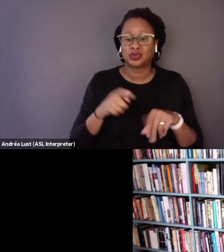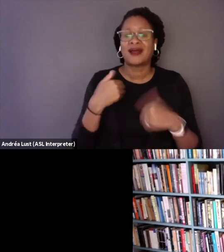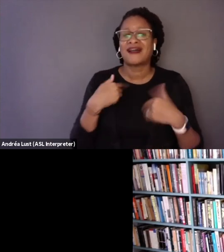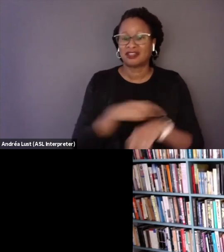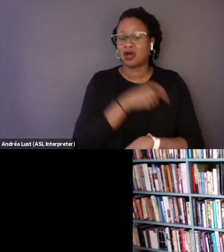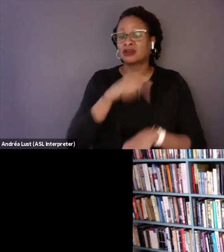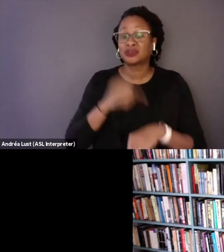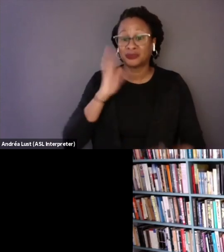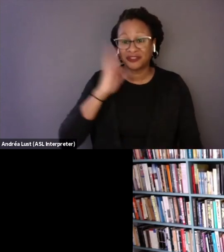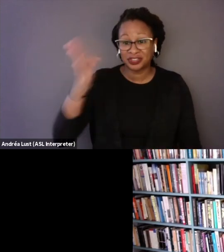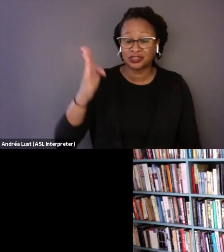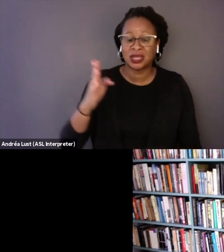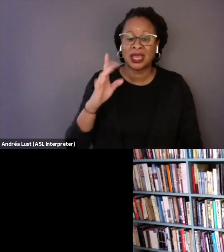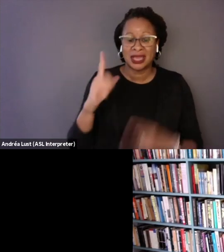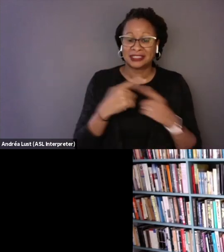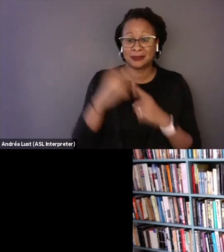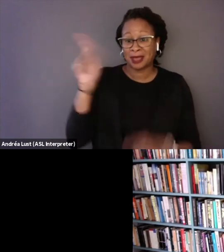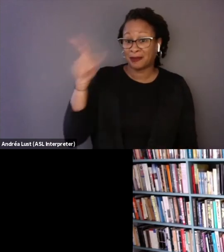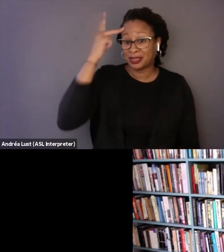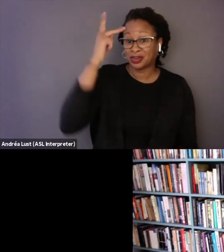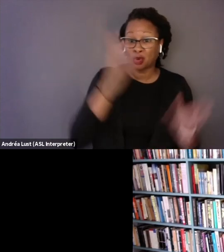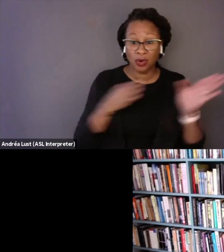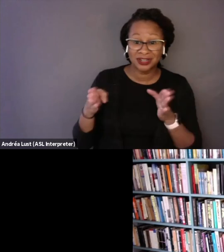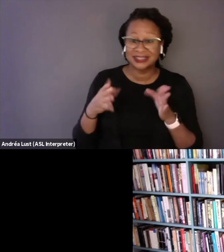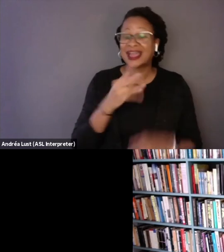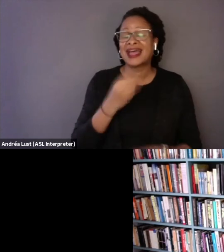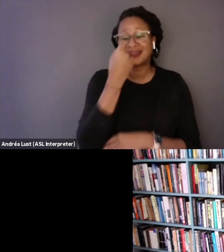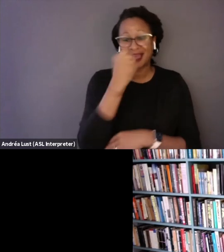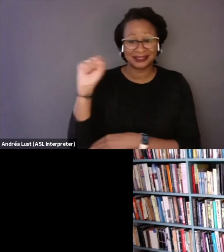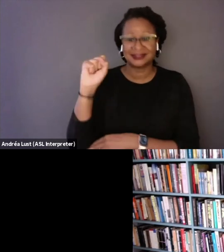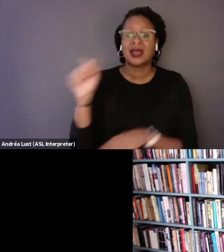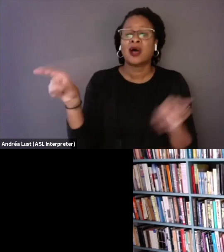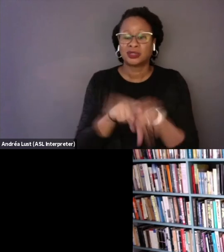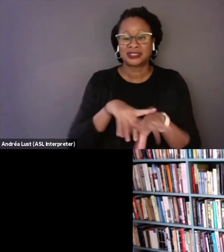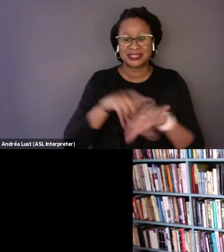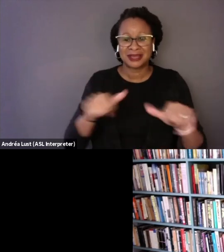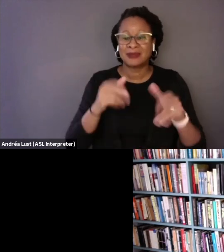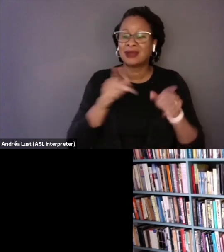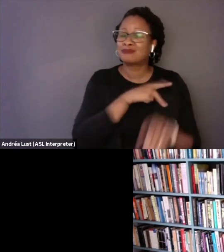And it's about political organizing and activism, as well as personal choices. But personal choices alone will not get it